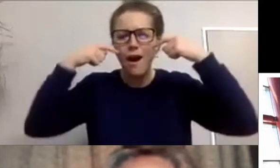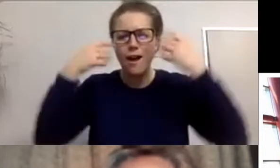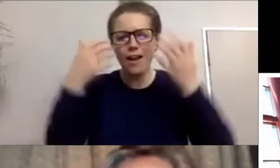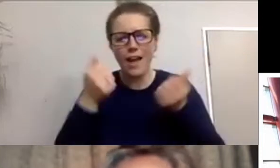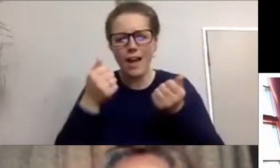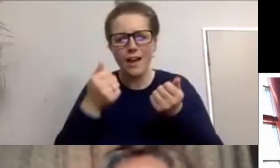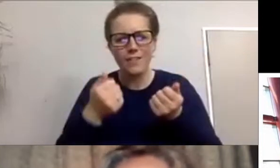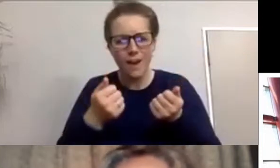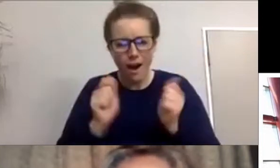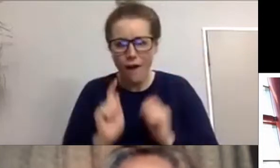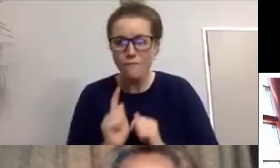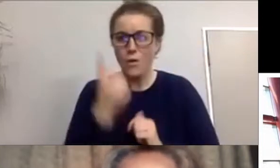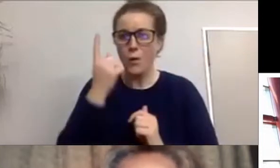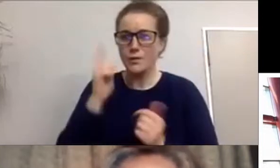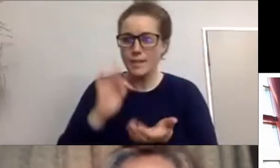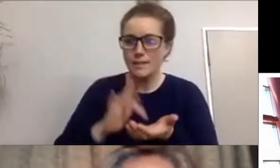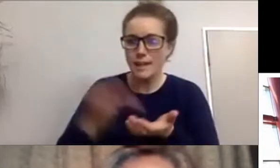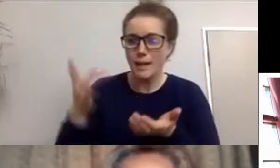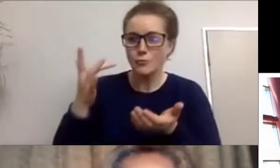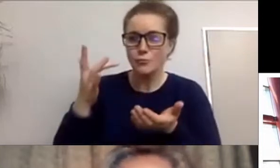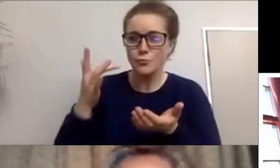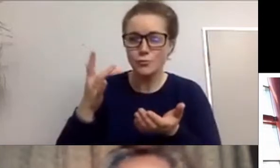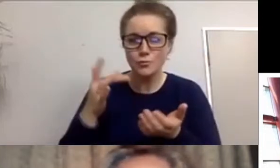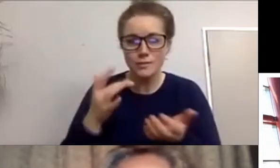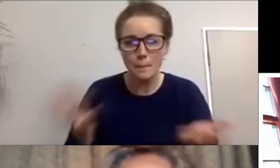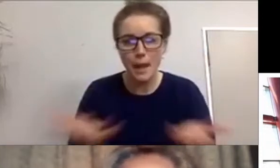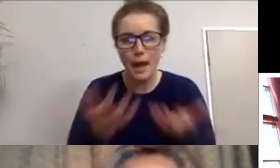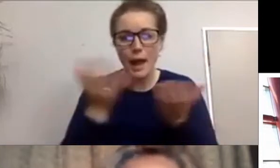of their first touch tour, playing with wooden Nutcracker